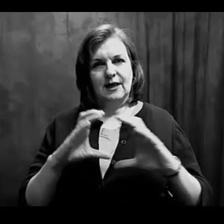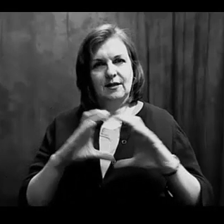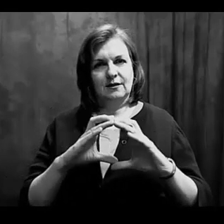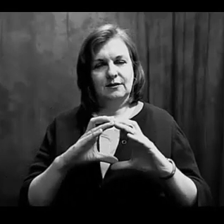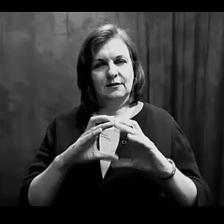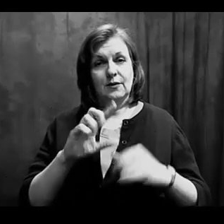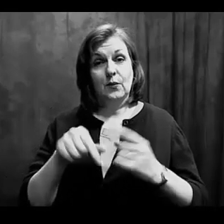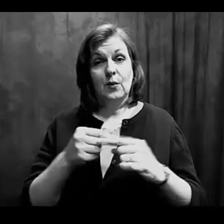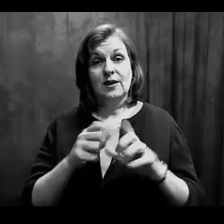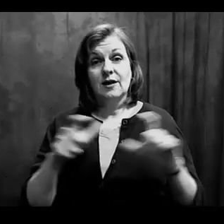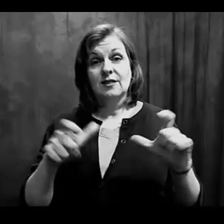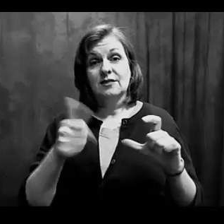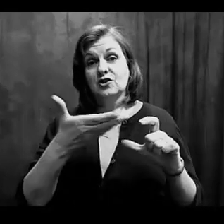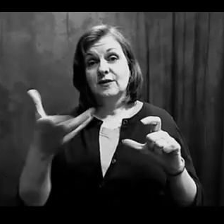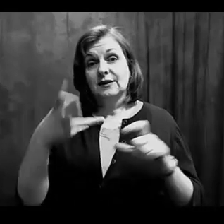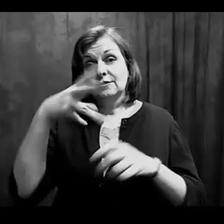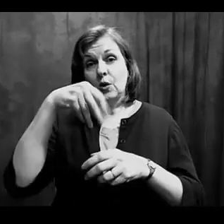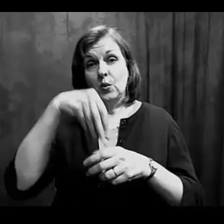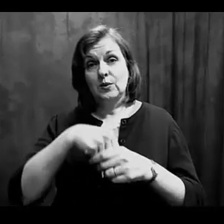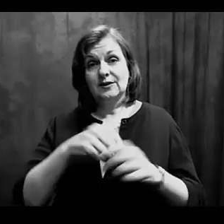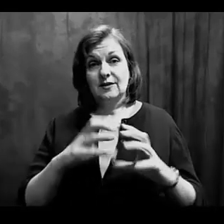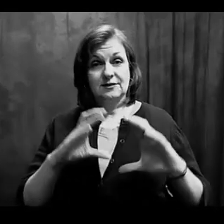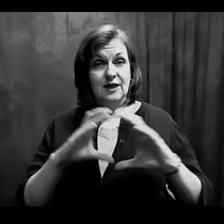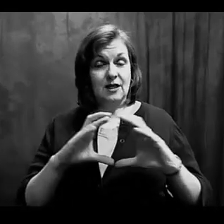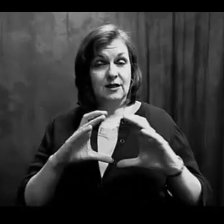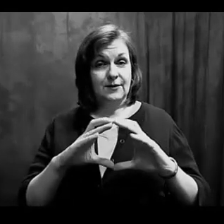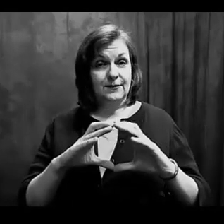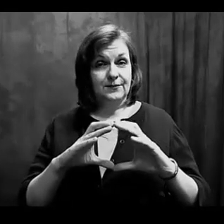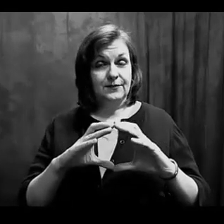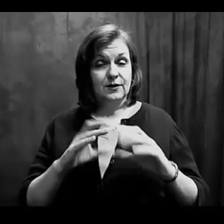and when we move larger things into the cell